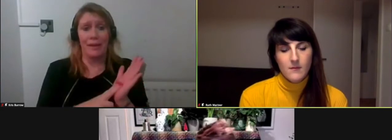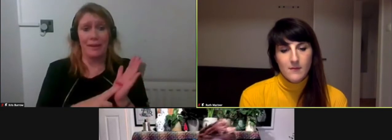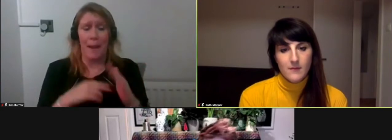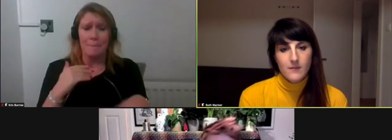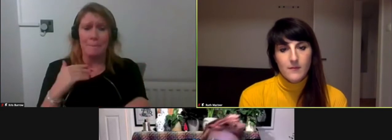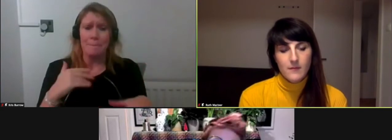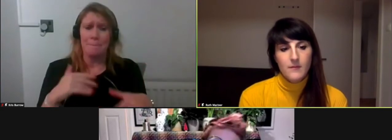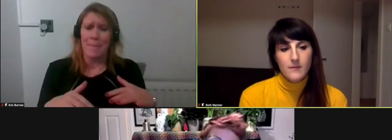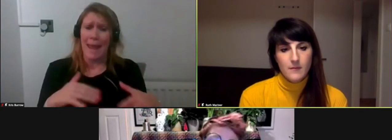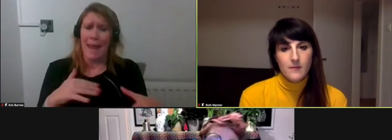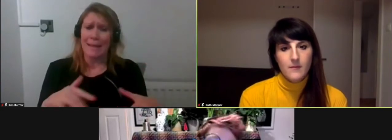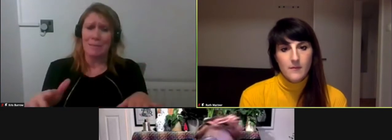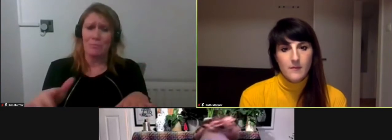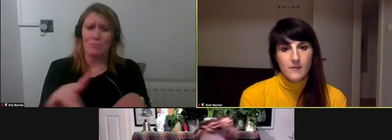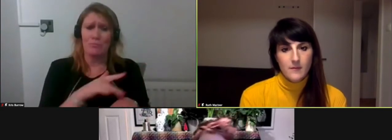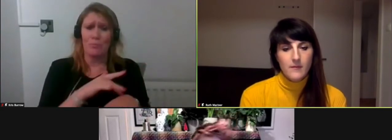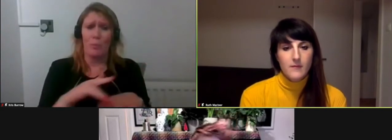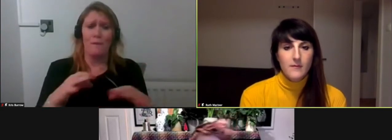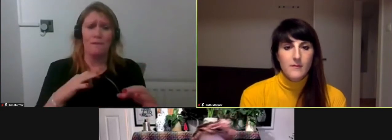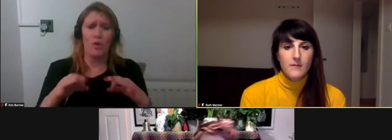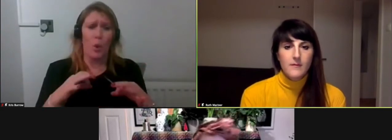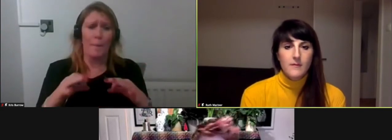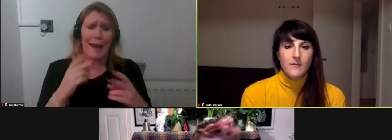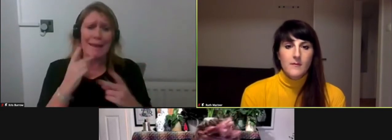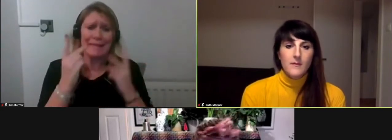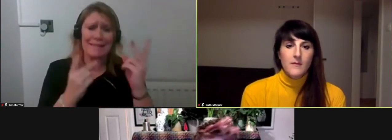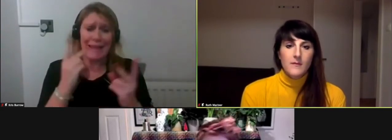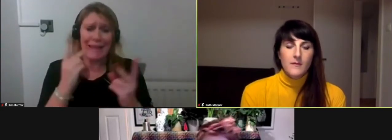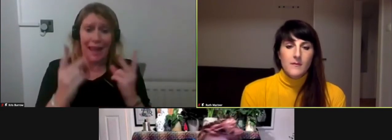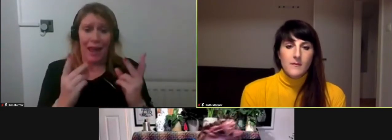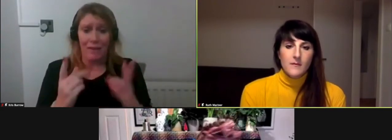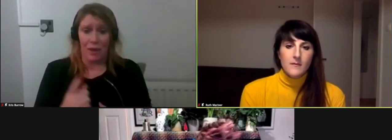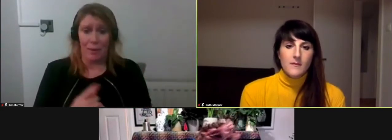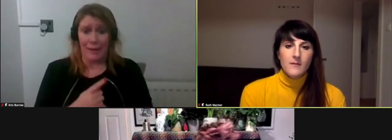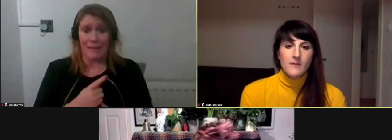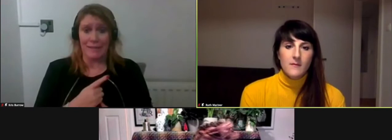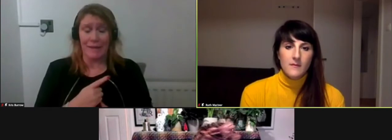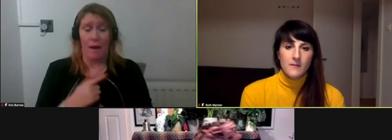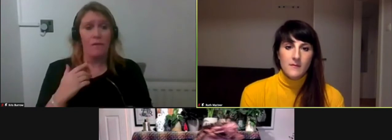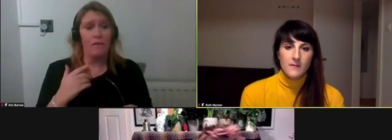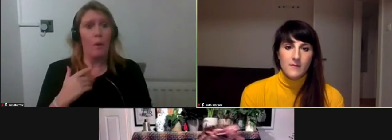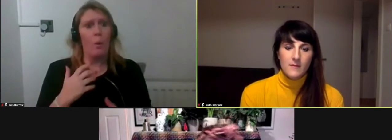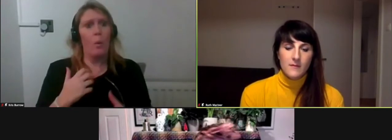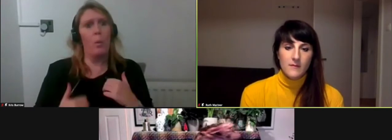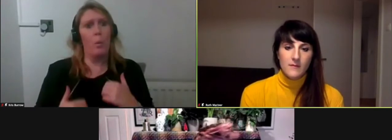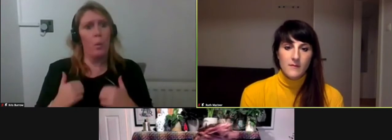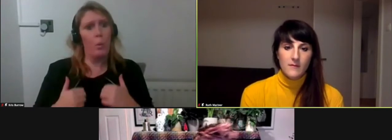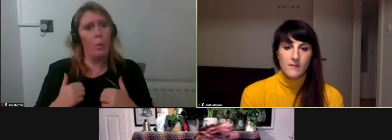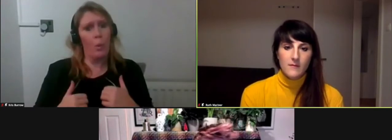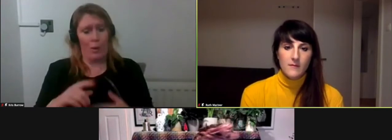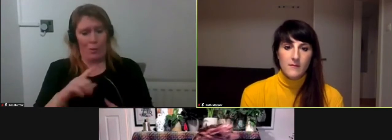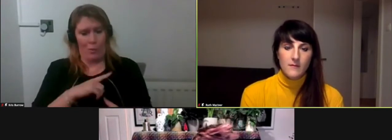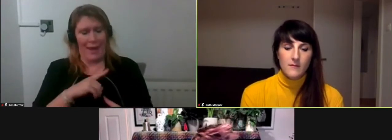singer which was incredibly exciting for me, as a composer. Then, following from